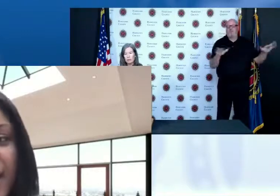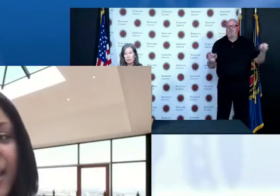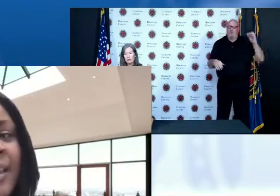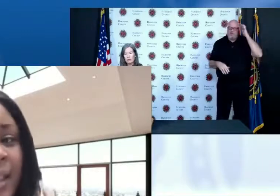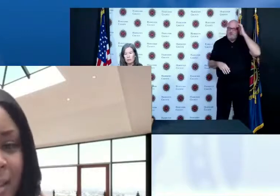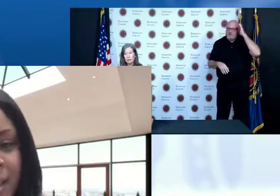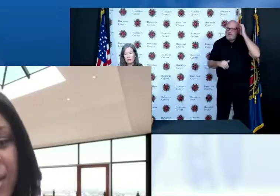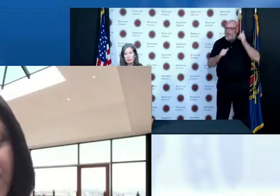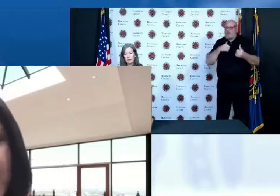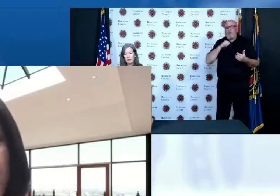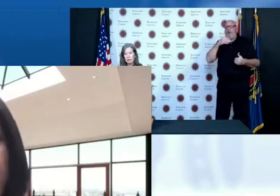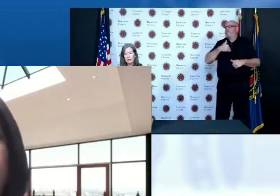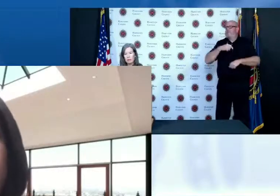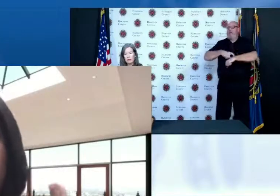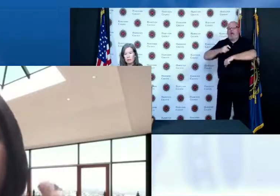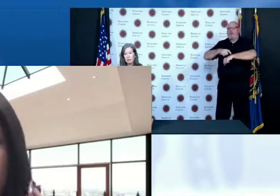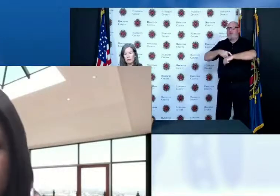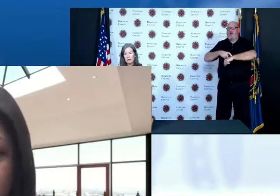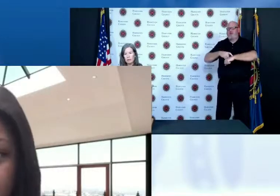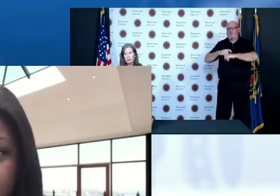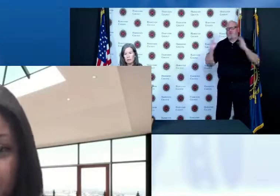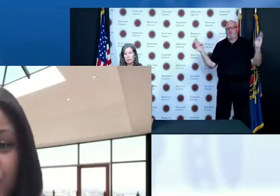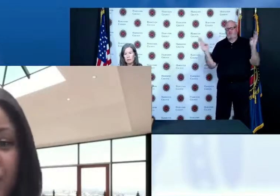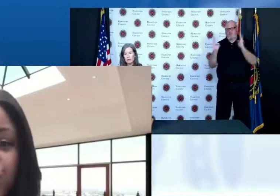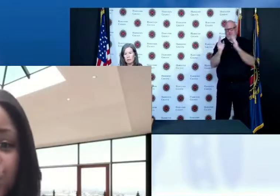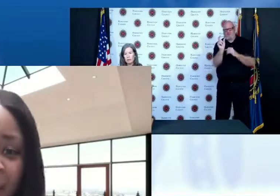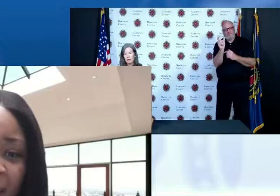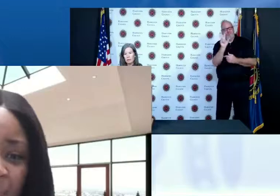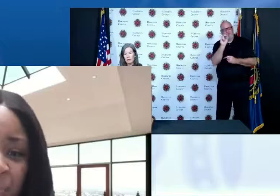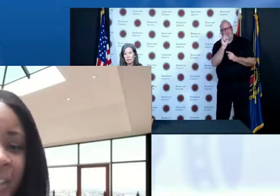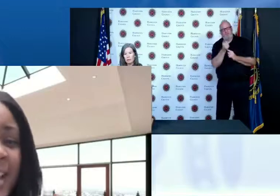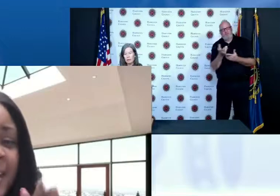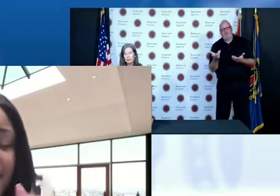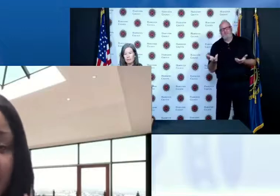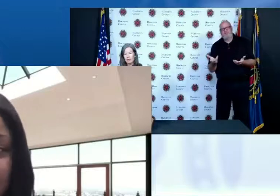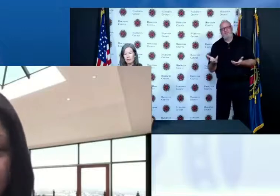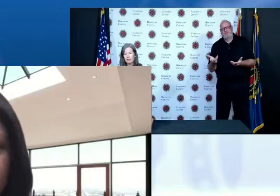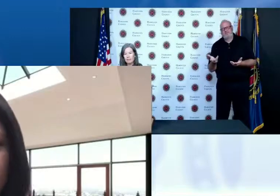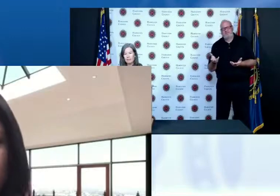it takes less than 30 minutes I got up at 8 o'clock drove down to UC got in line the line went